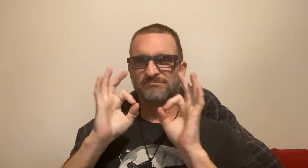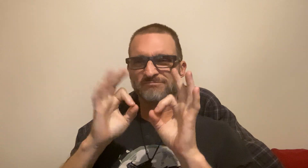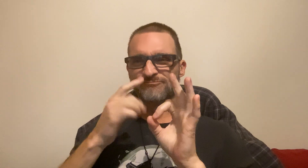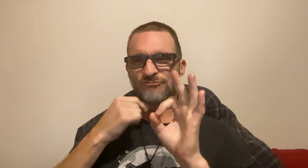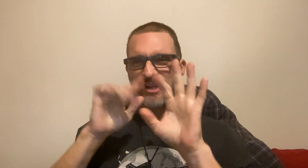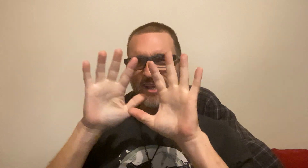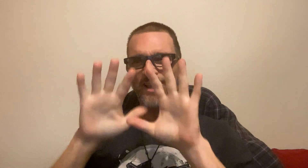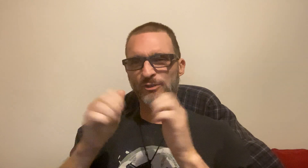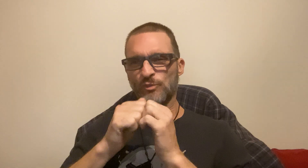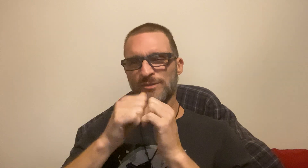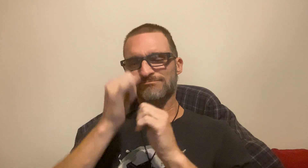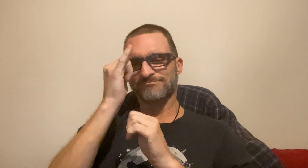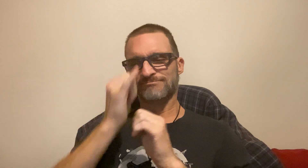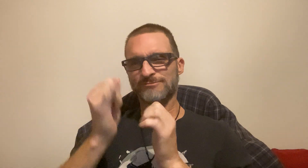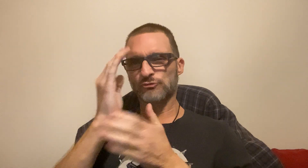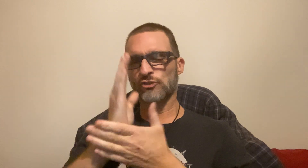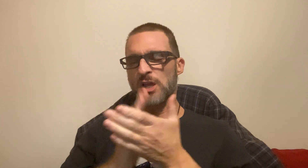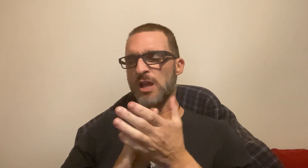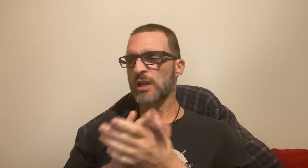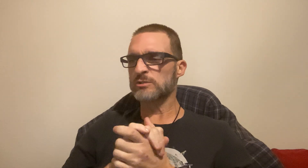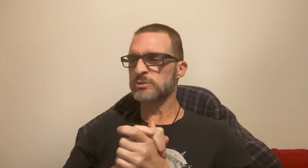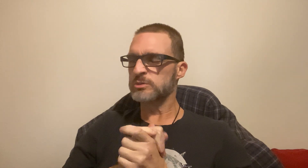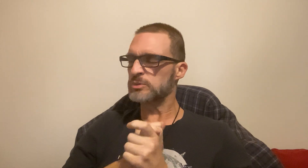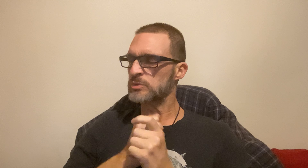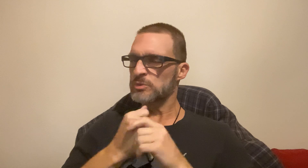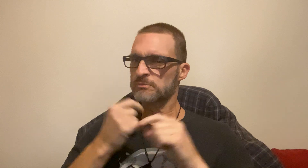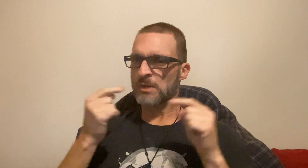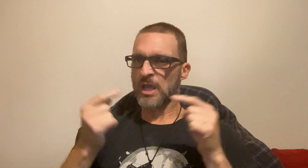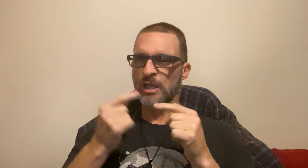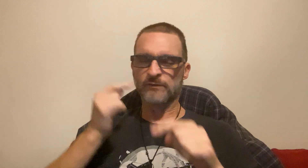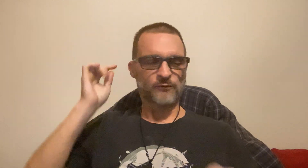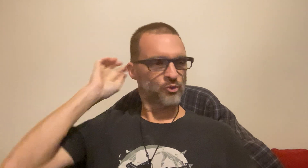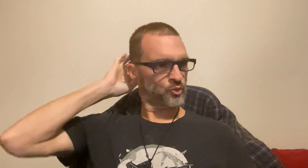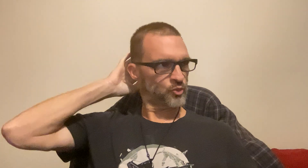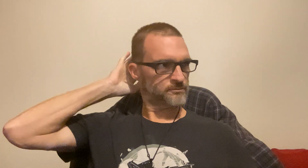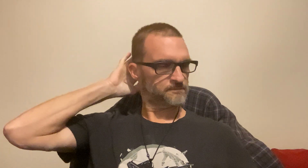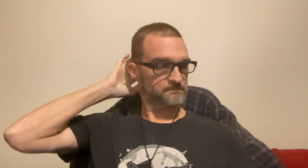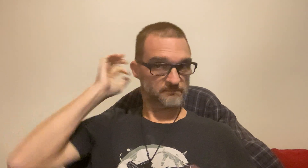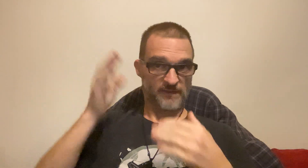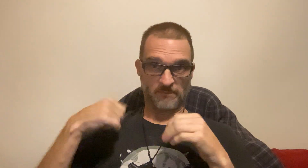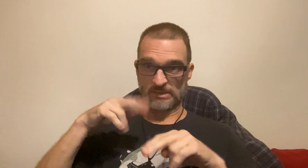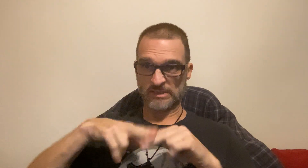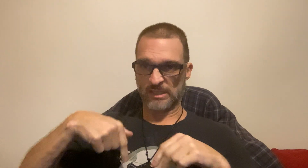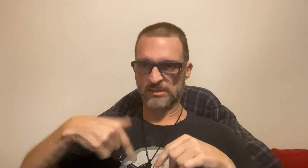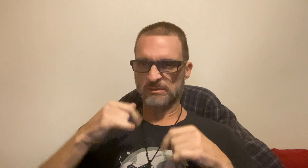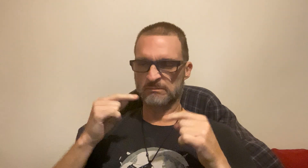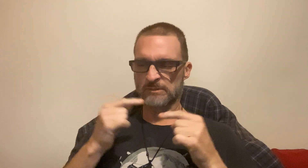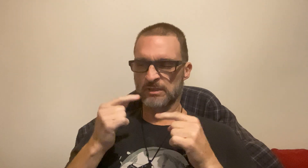It's raw with red spots and cracks. *oooh* It's painful. It doesn't matter whether I'm sitting down